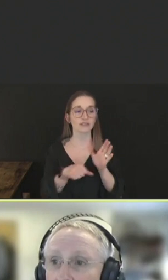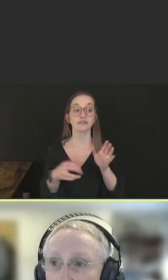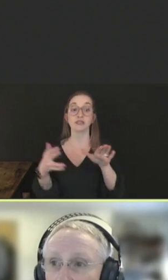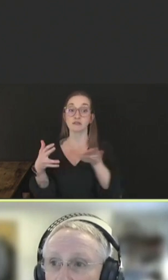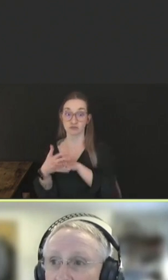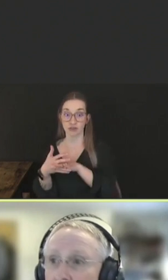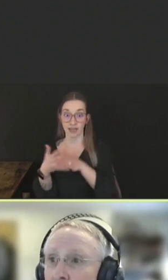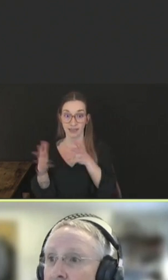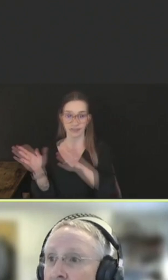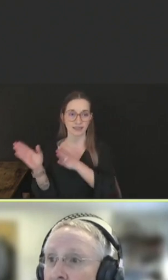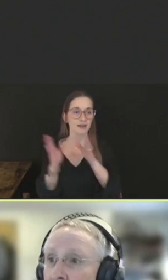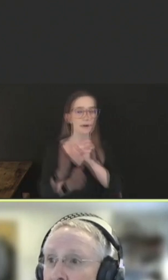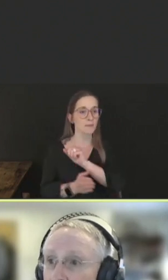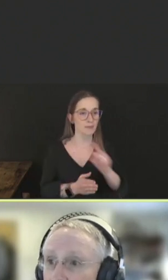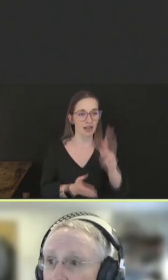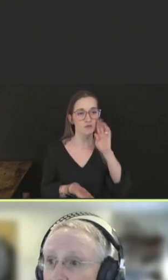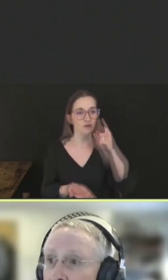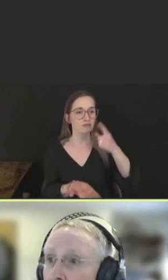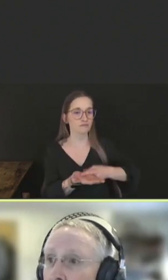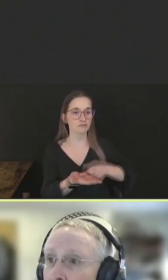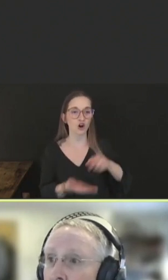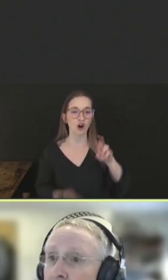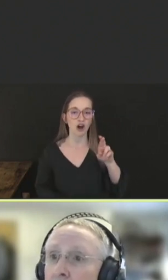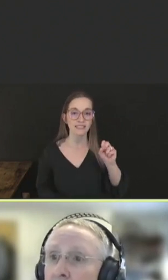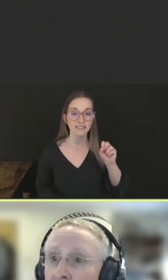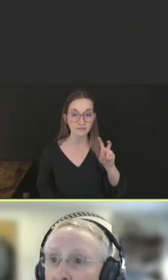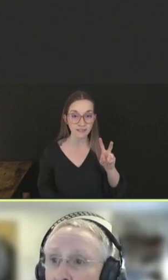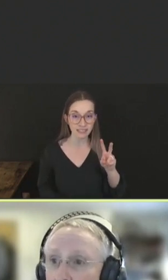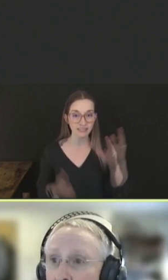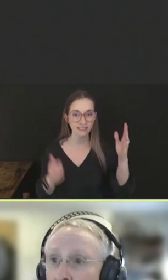and our last speaker of the day, Dr. Mysheika Roberts will provide an update